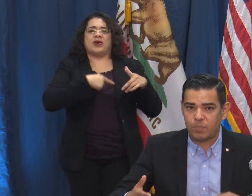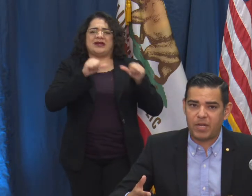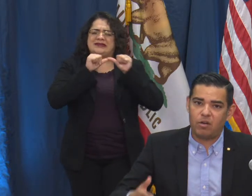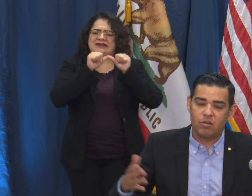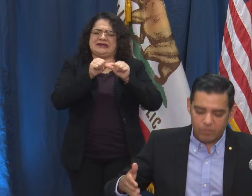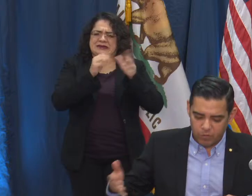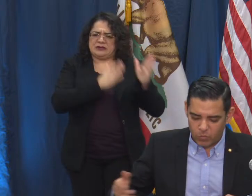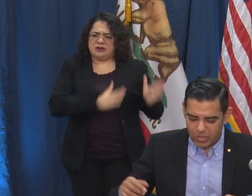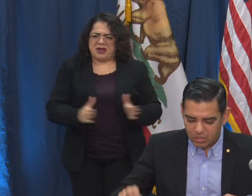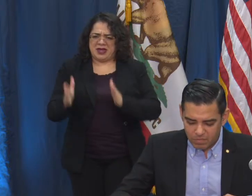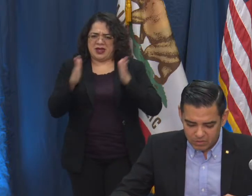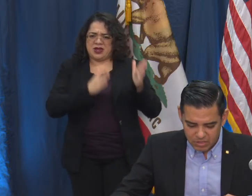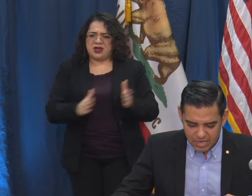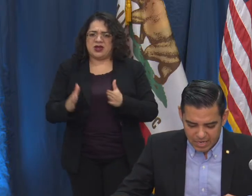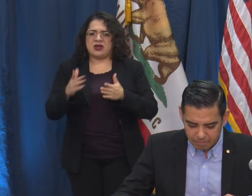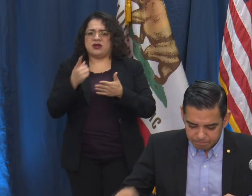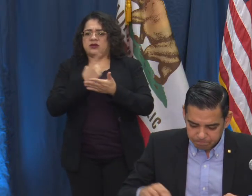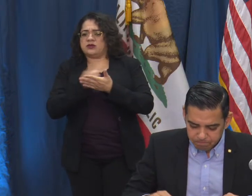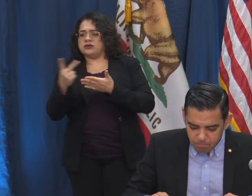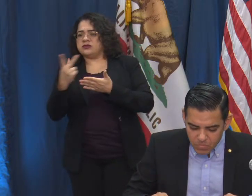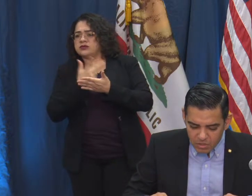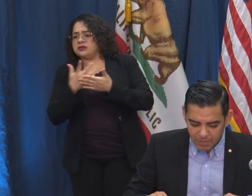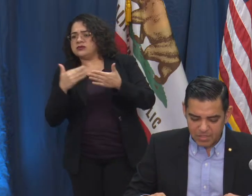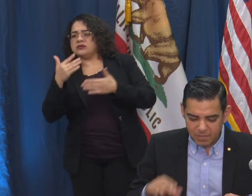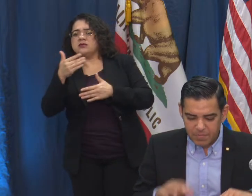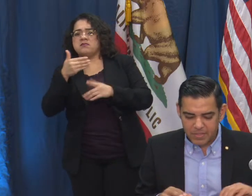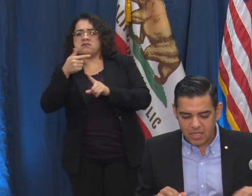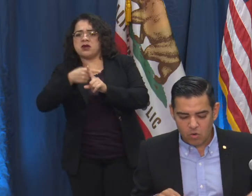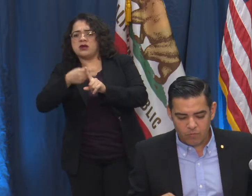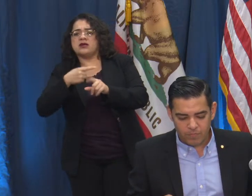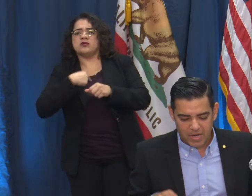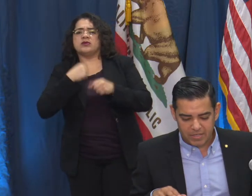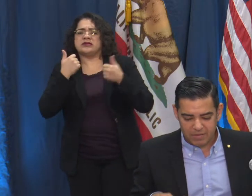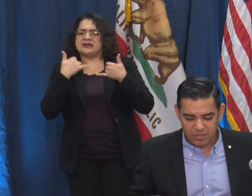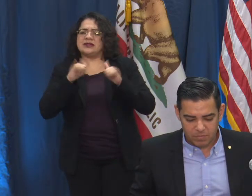prepared for the weeks and months ahead. Let me begin by giving some